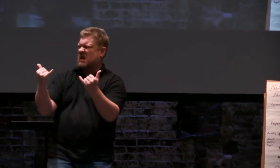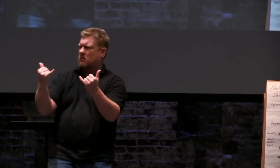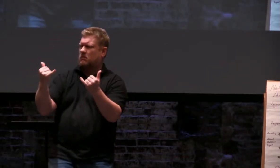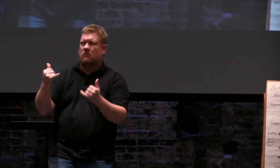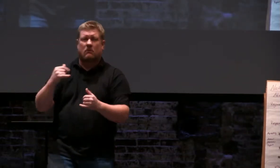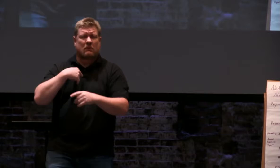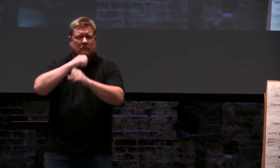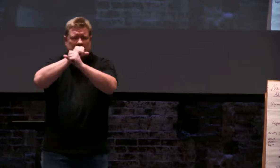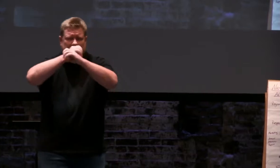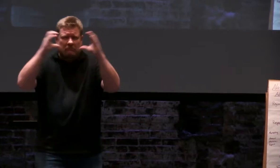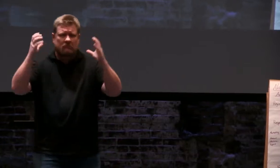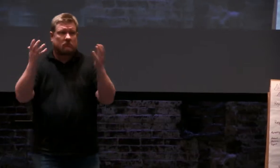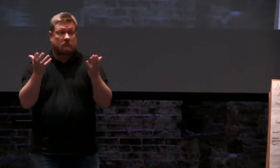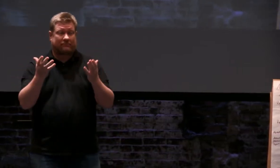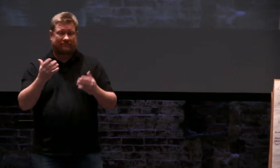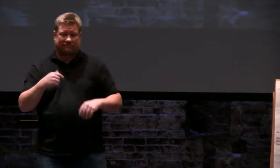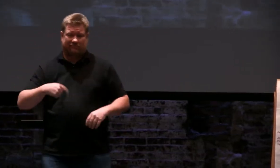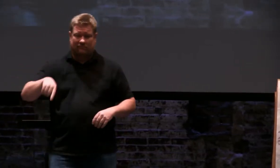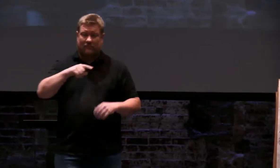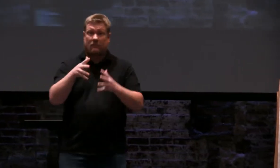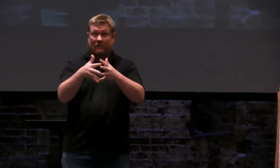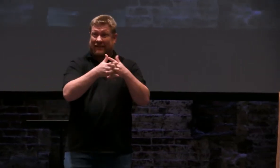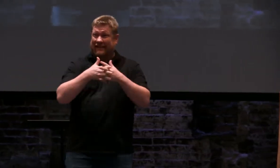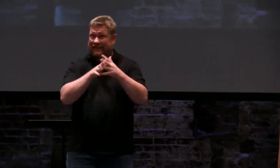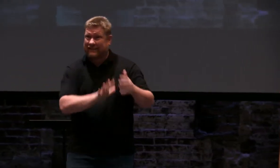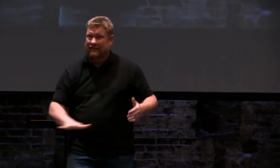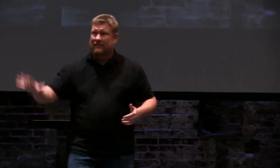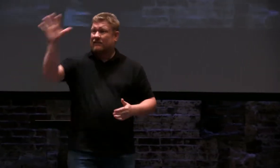it's a working name that we've come up with for now.